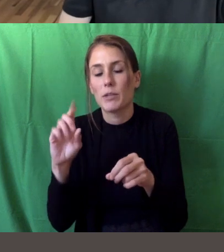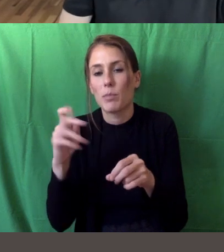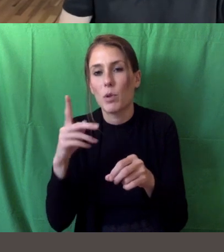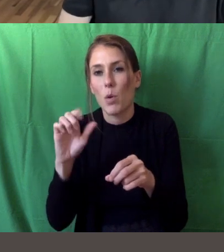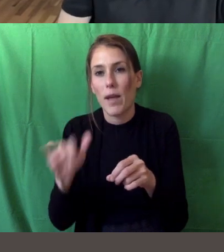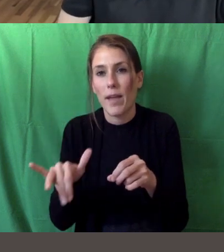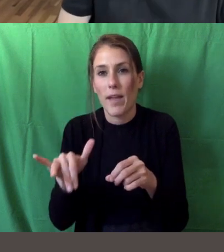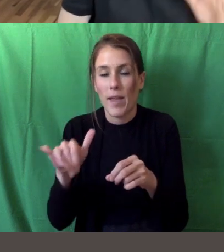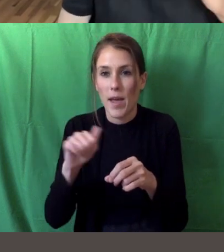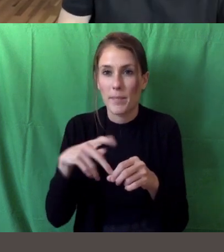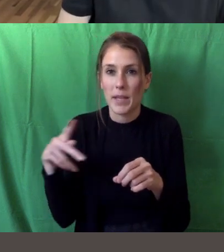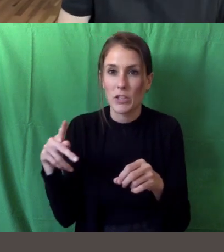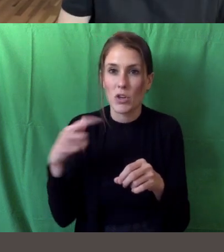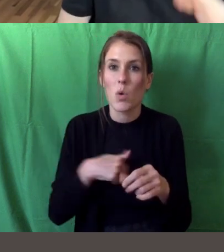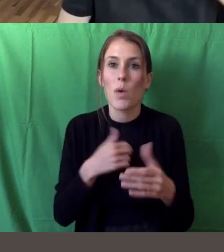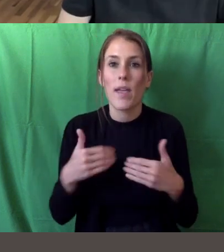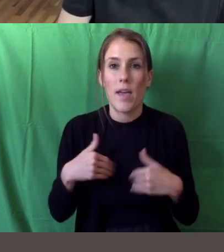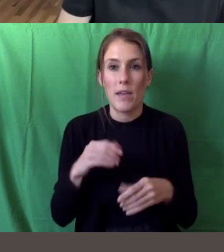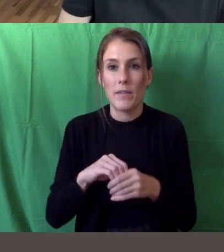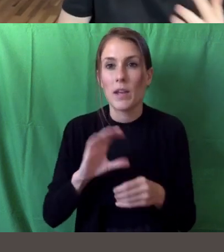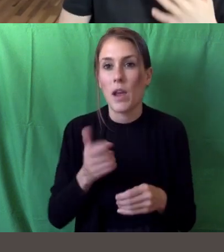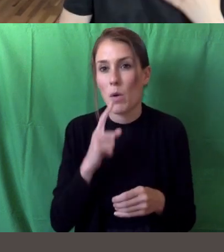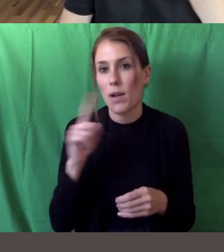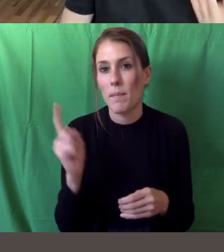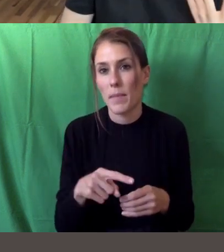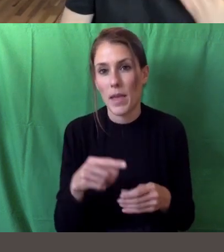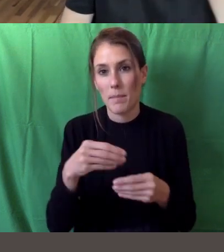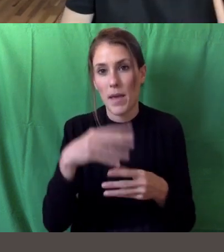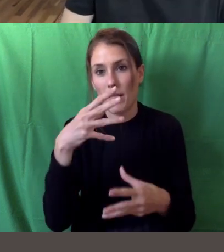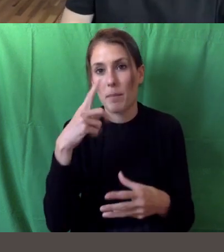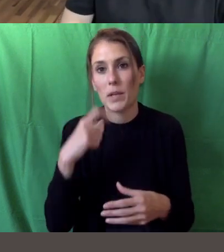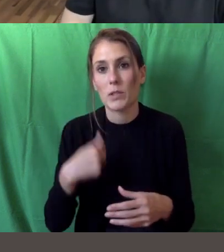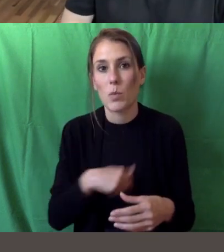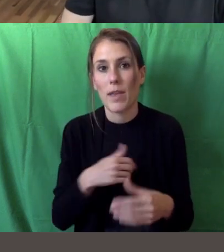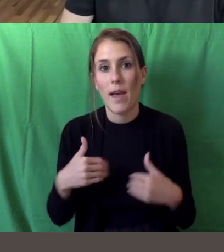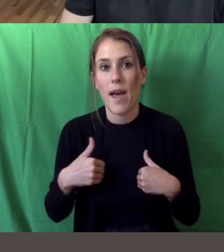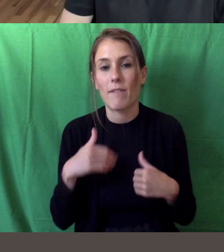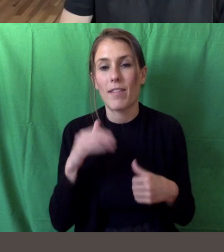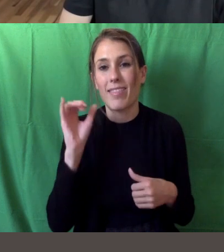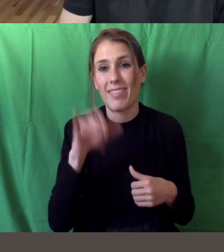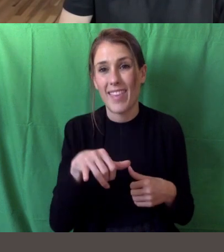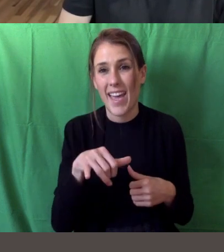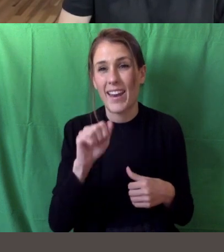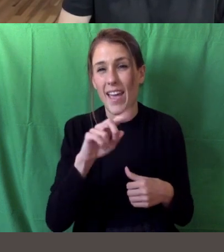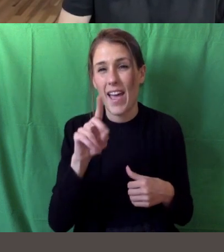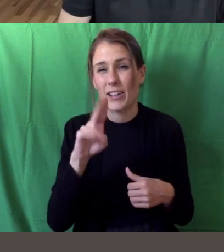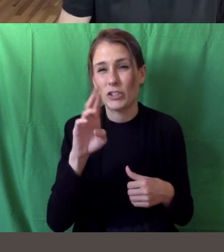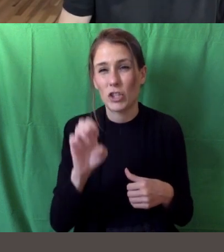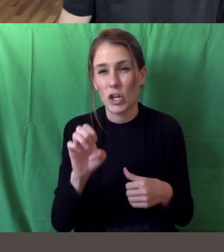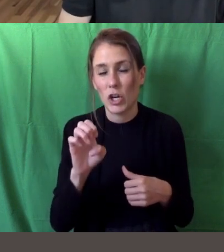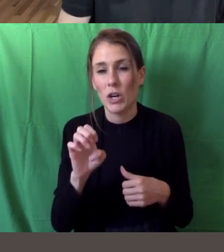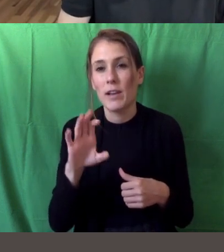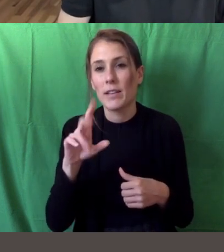And we have this in our command palette because we have the Azure Developer CLI installed. So I'm going to click that and I'm